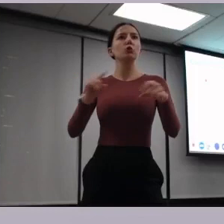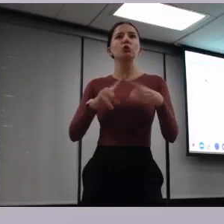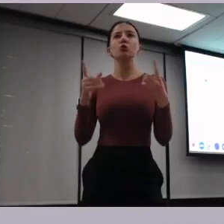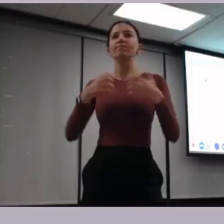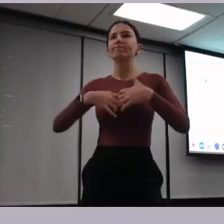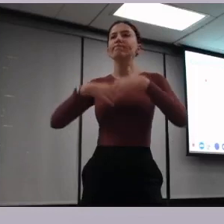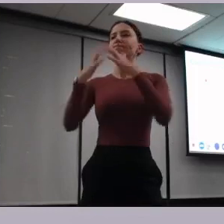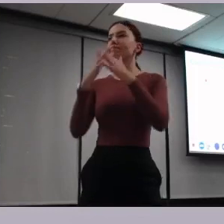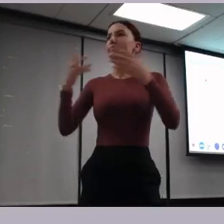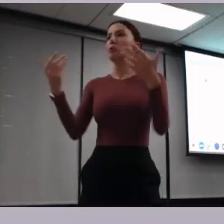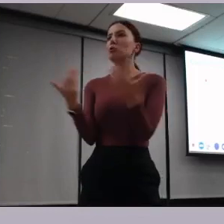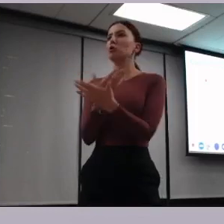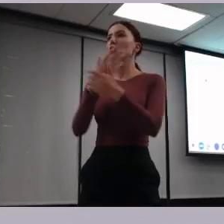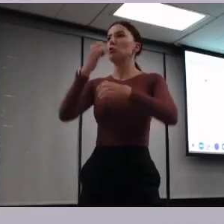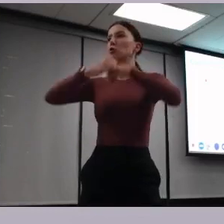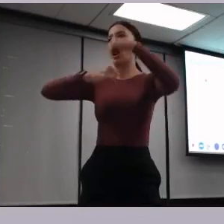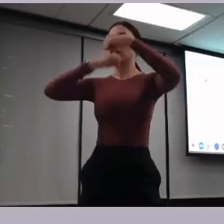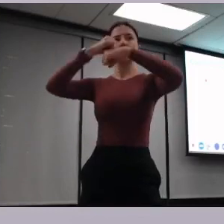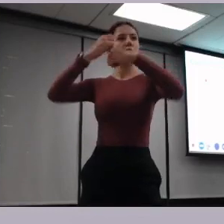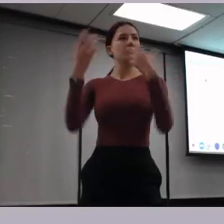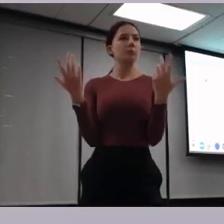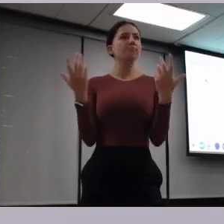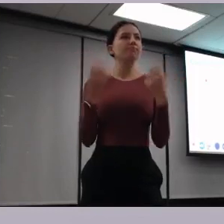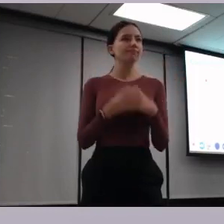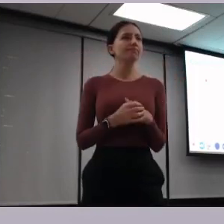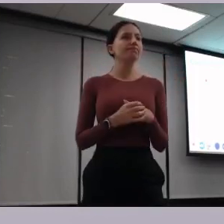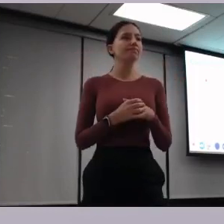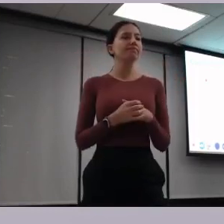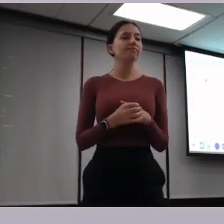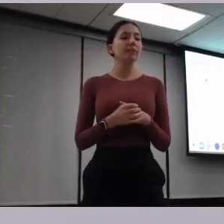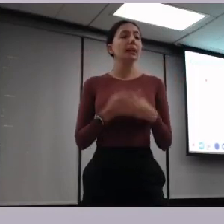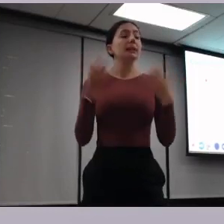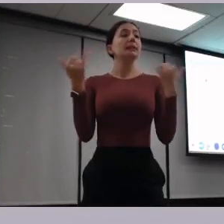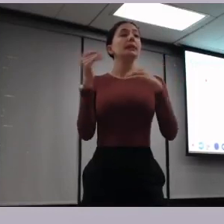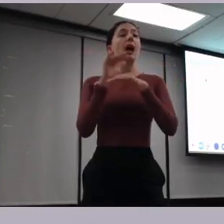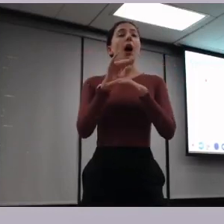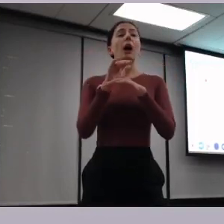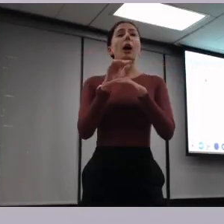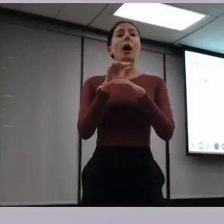and activating that space. Tonight, we have two special guests.